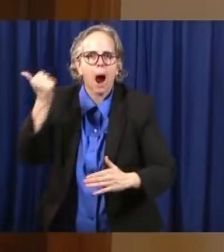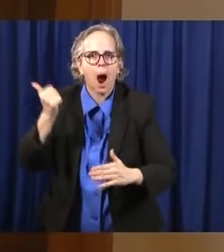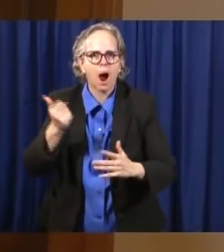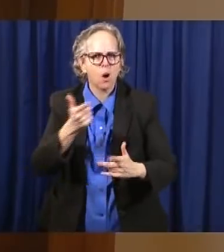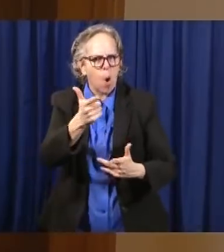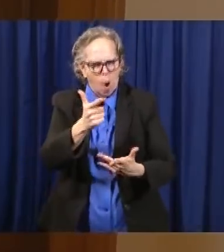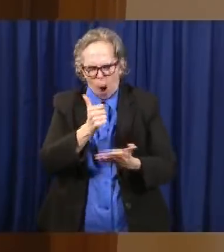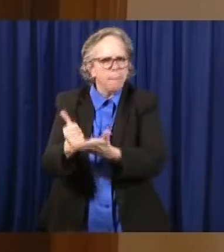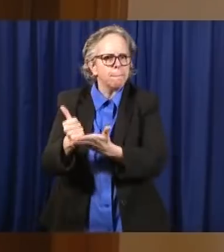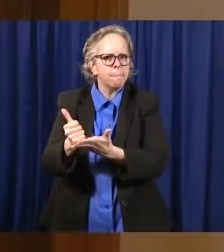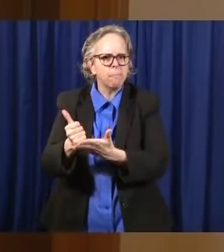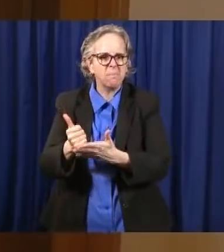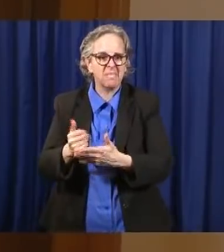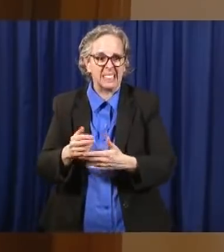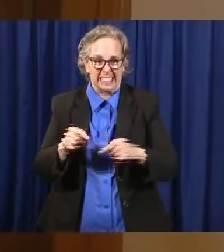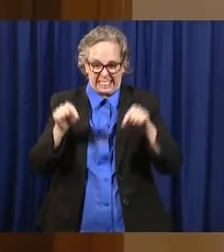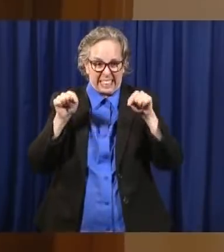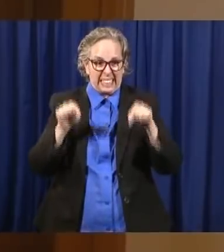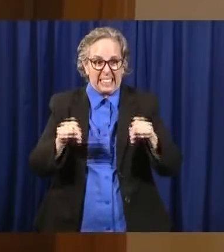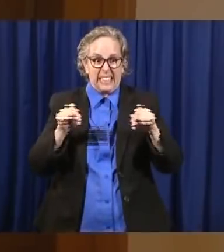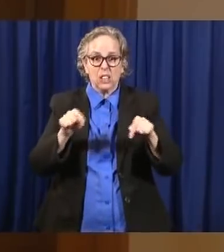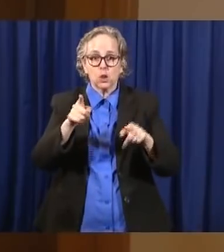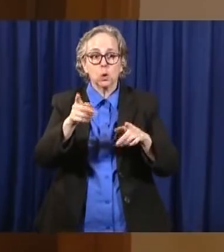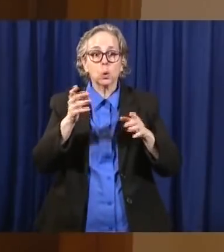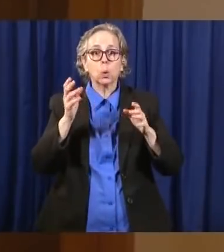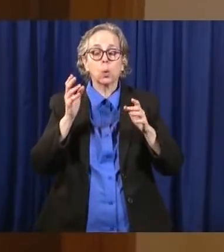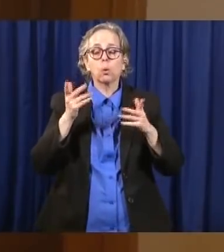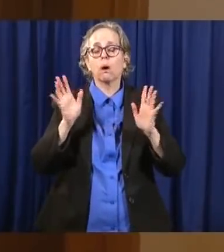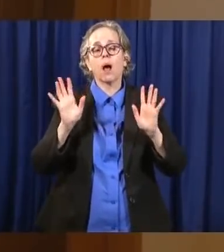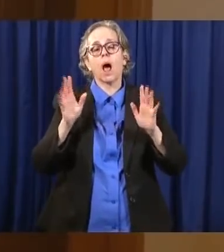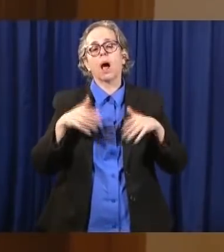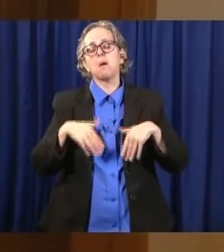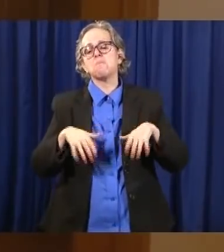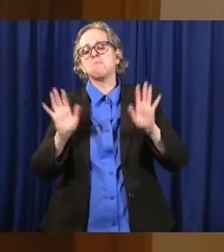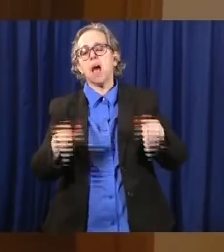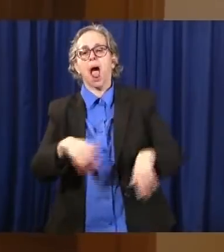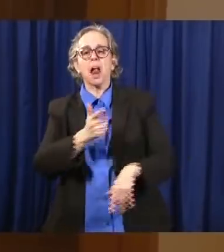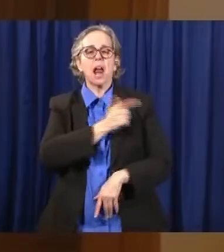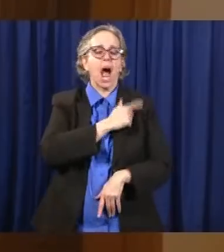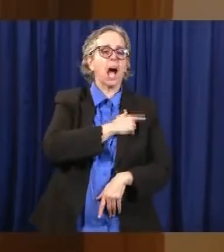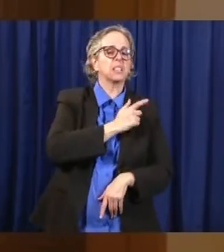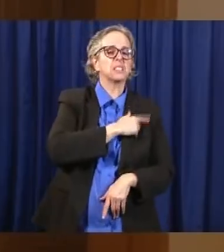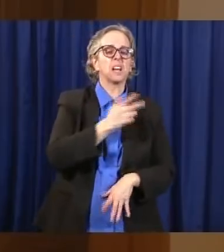PROTECTING OUR RESOURCES AND OUR HOSPITALS.